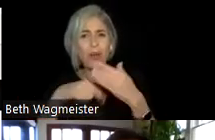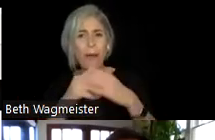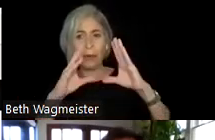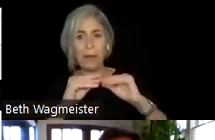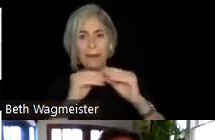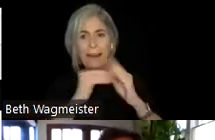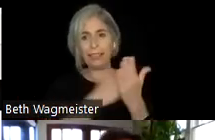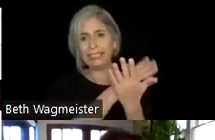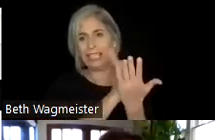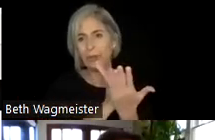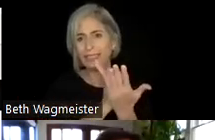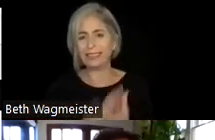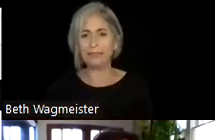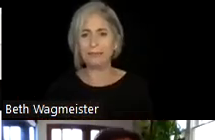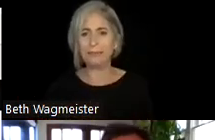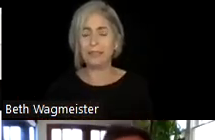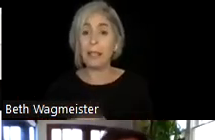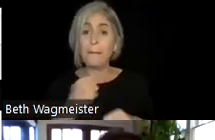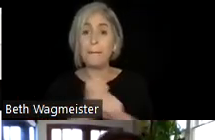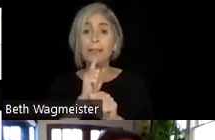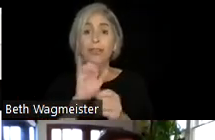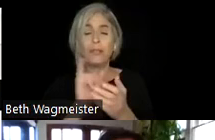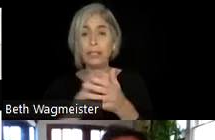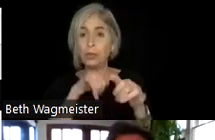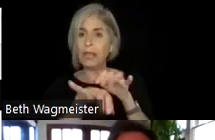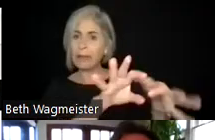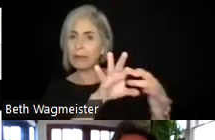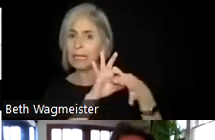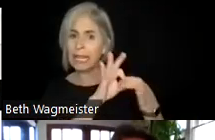will help us formulate where we go now, what we do